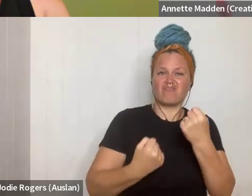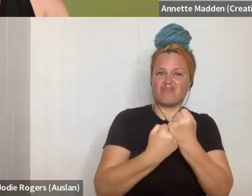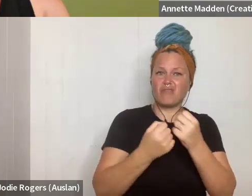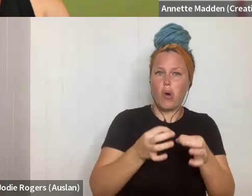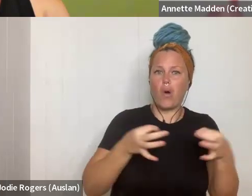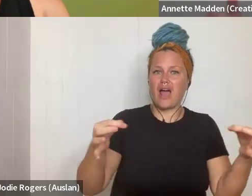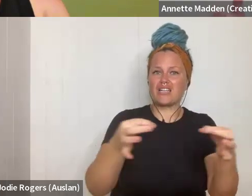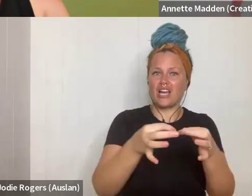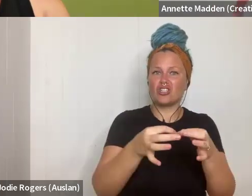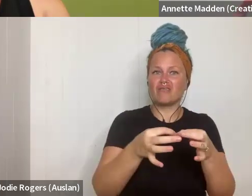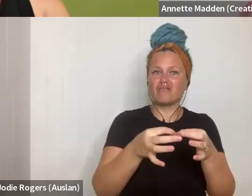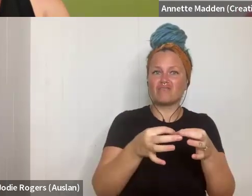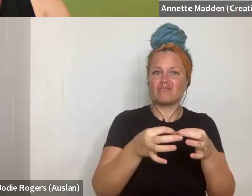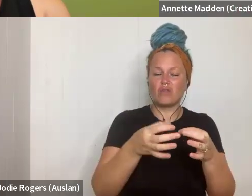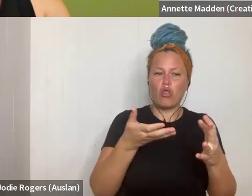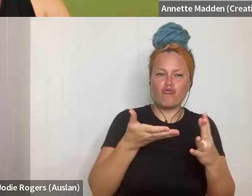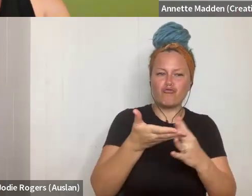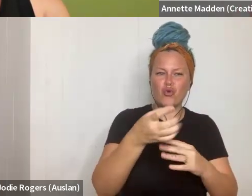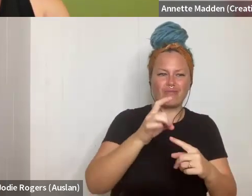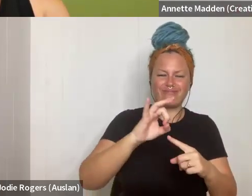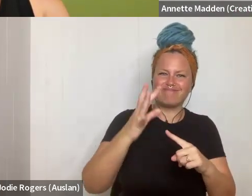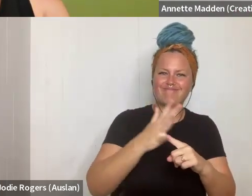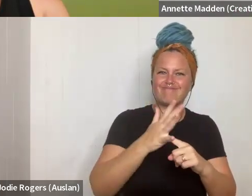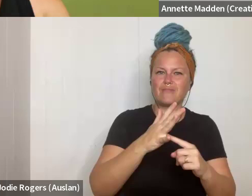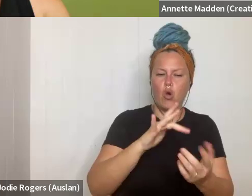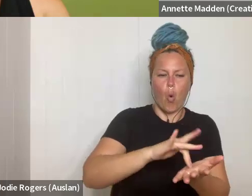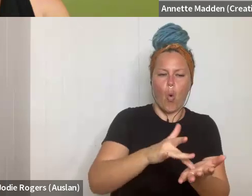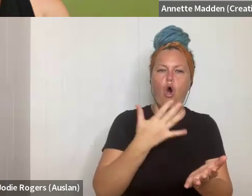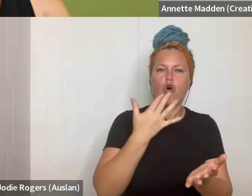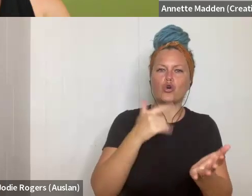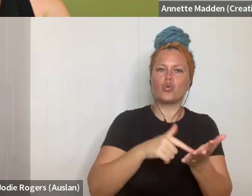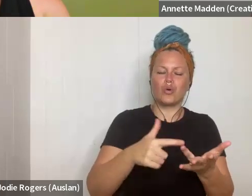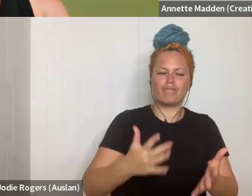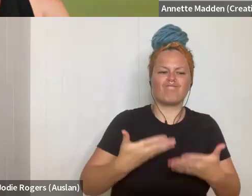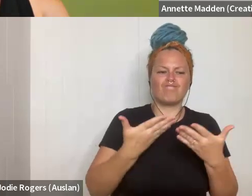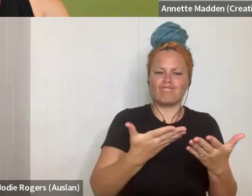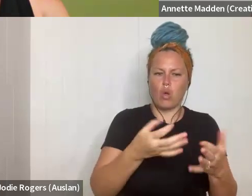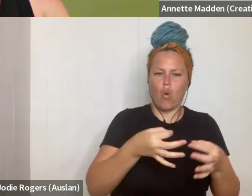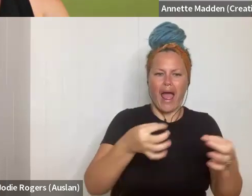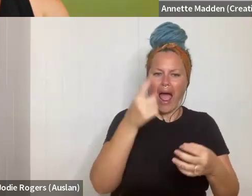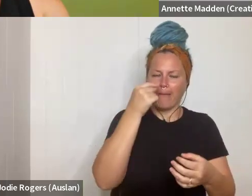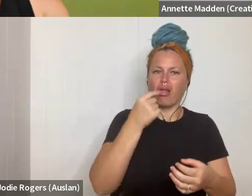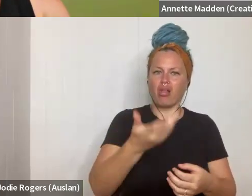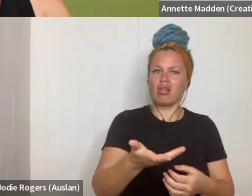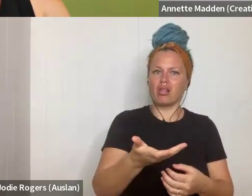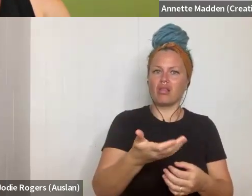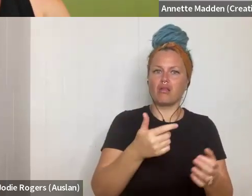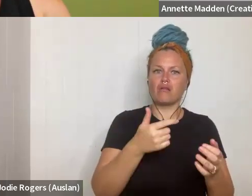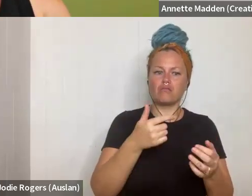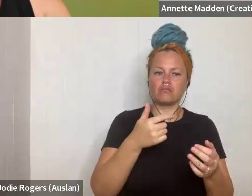that the vision for what you want to achieve over those years is important. But it's just demonstrating how this budget could really